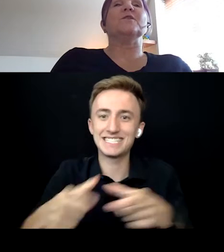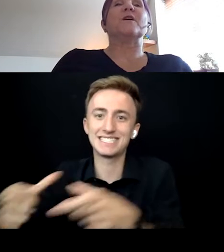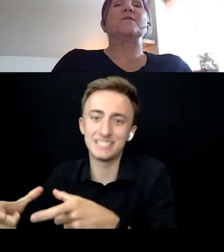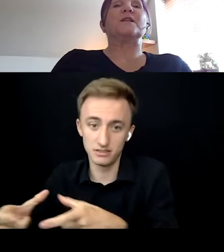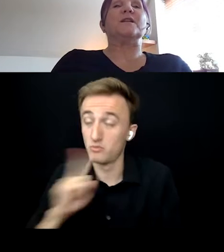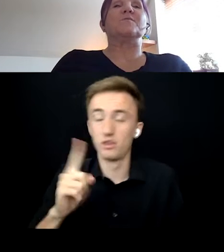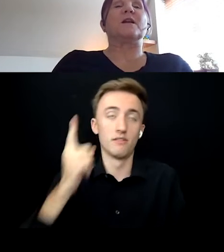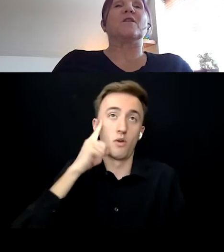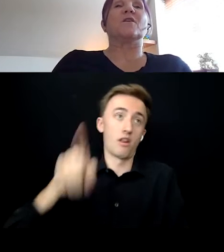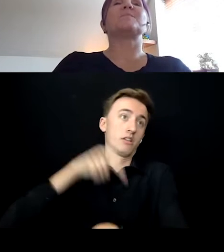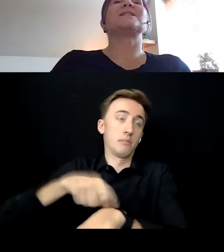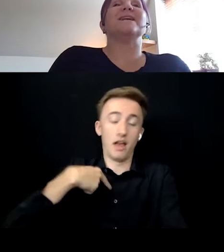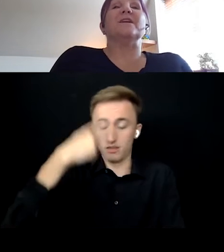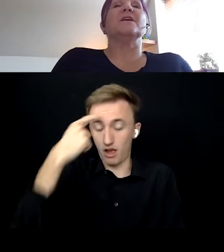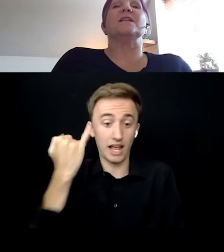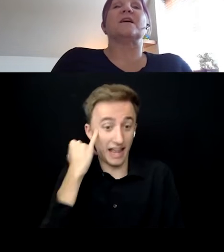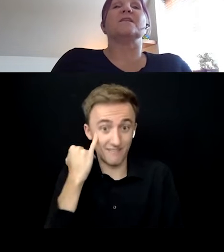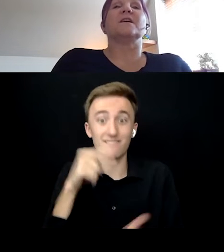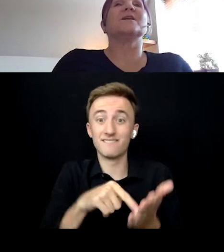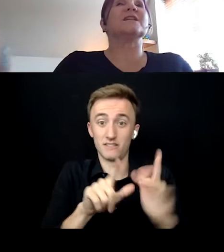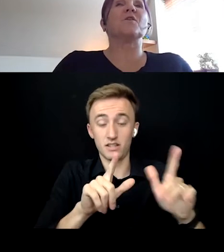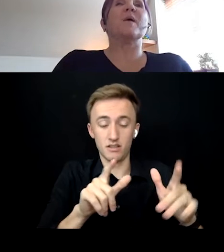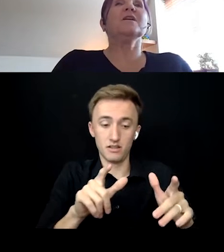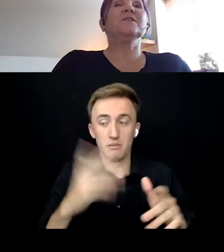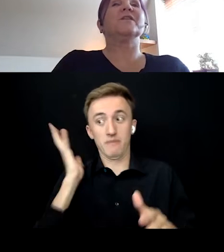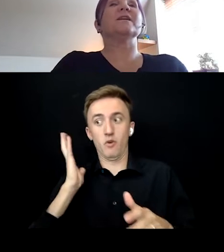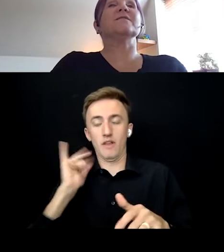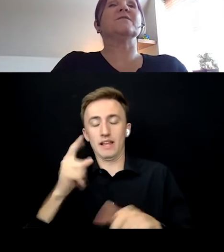when you phone the speaking clock in the early days you actually got a person on the end of the